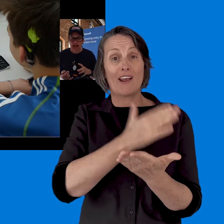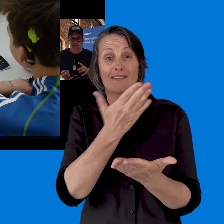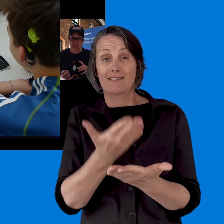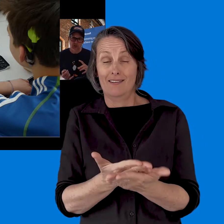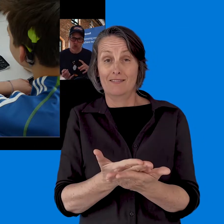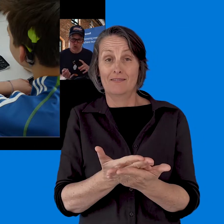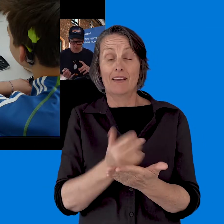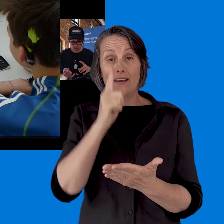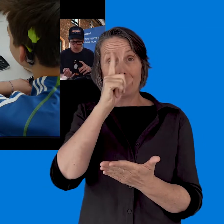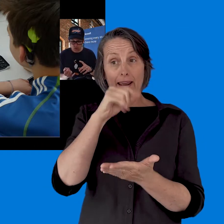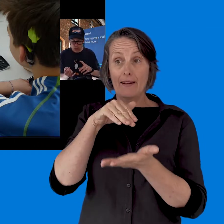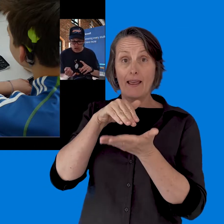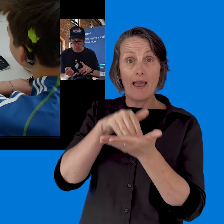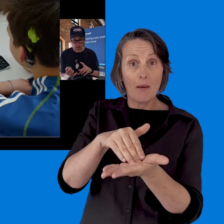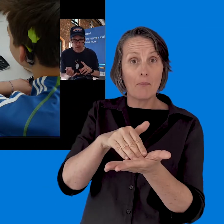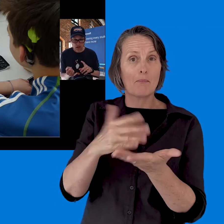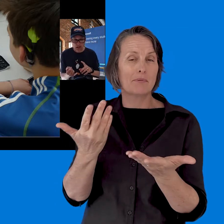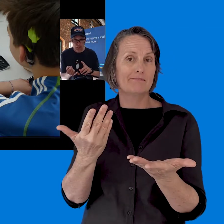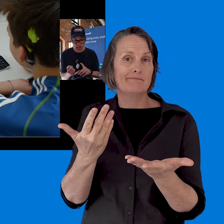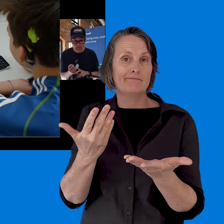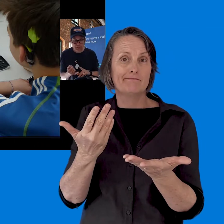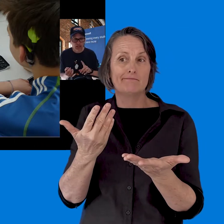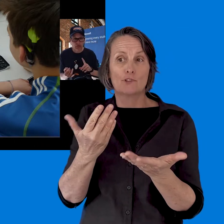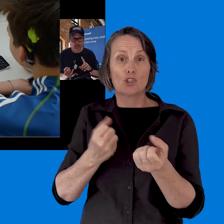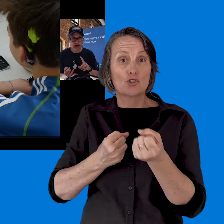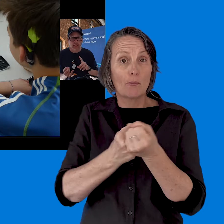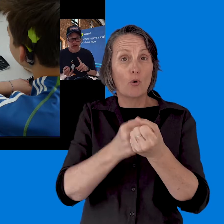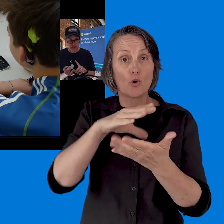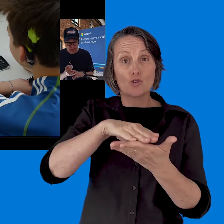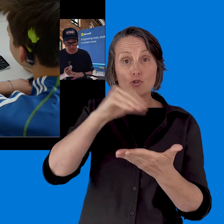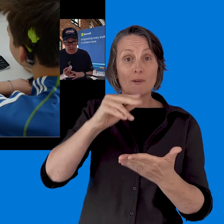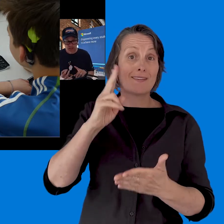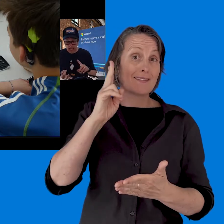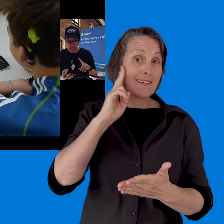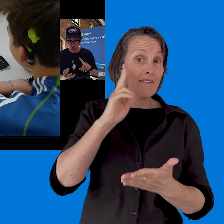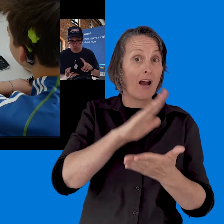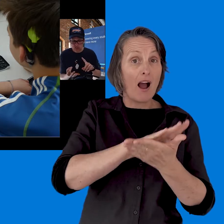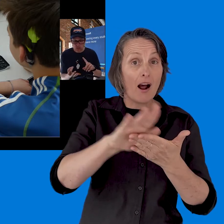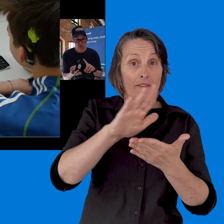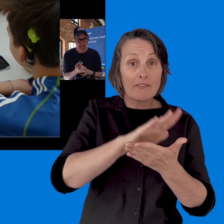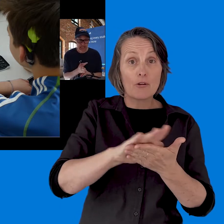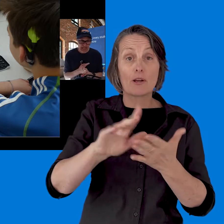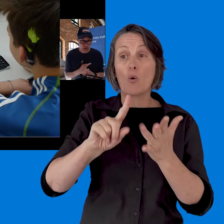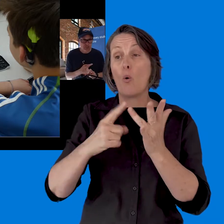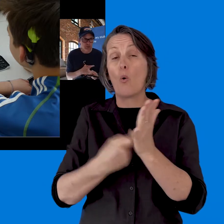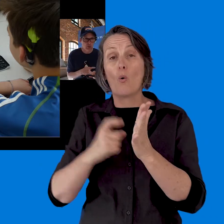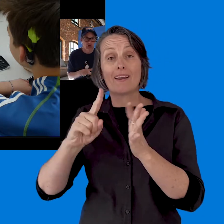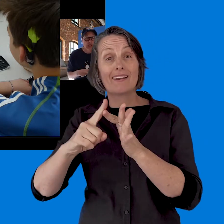as a support for hard of hearing, deafness and also for EAL support.